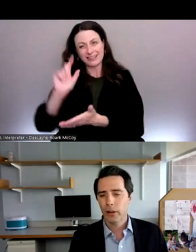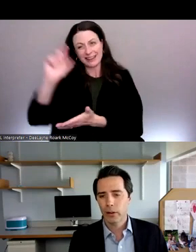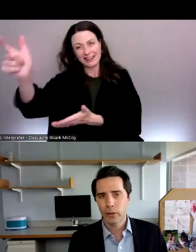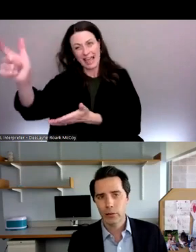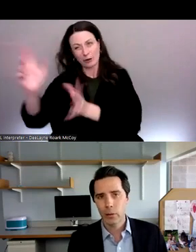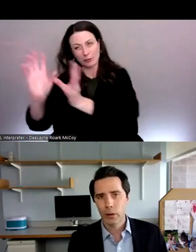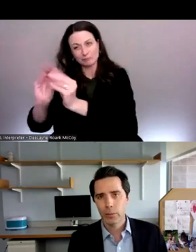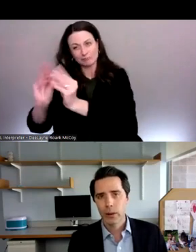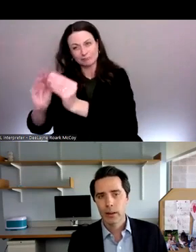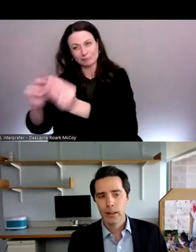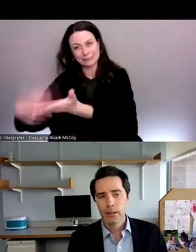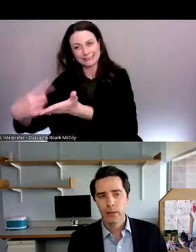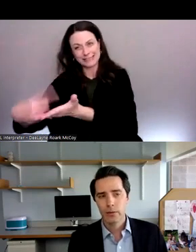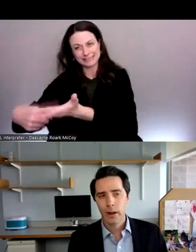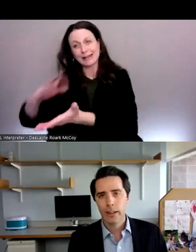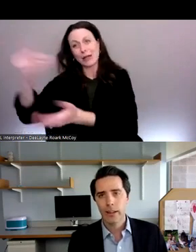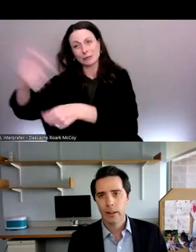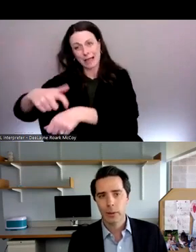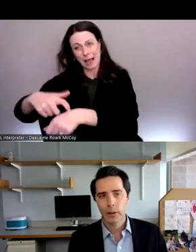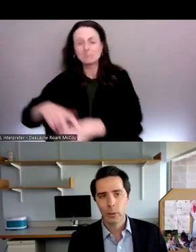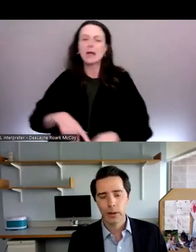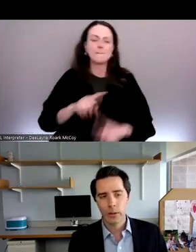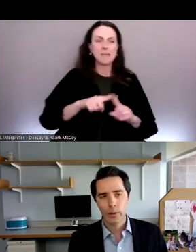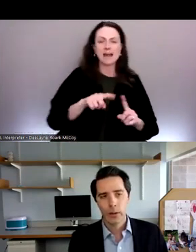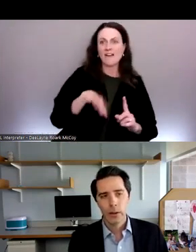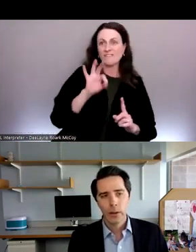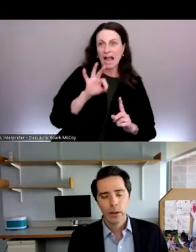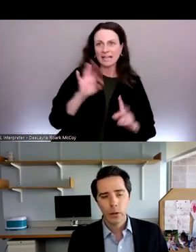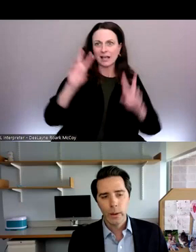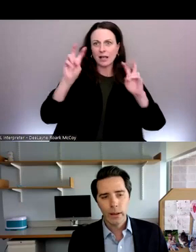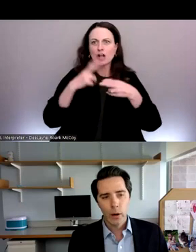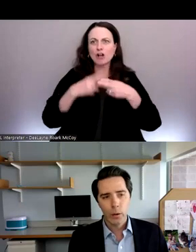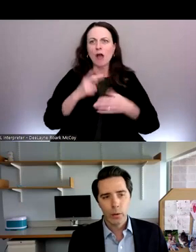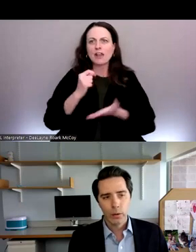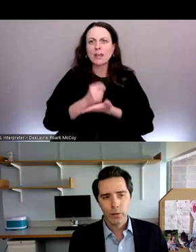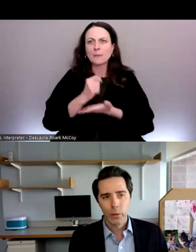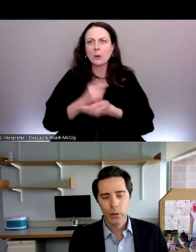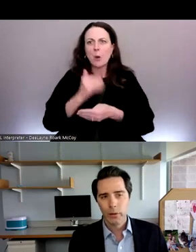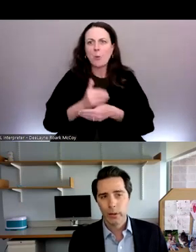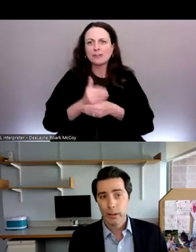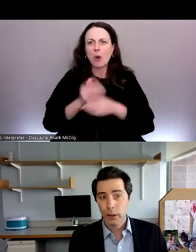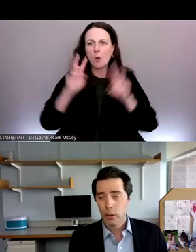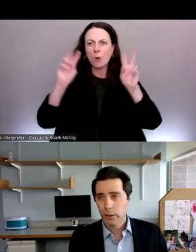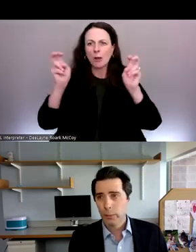another forum is finding the therapeutic window